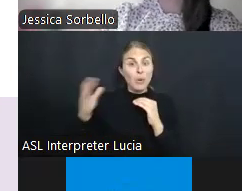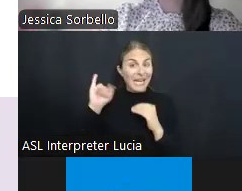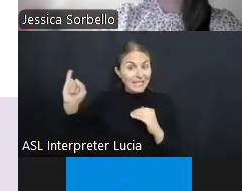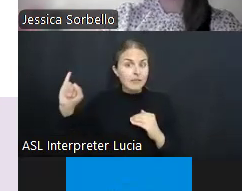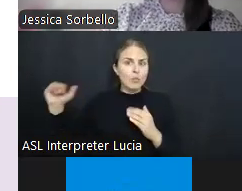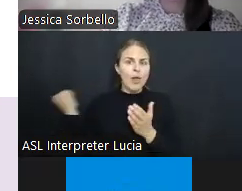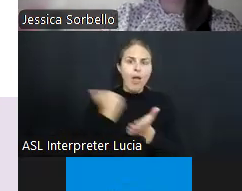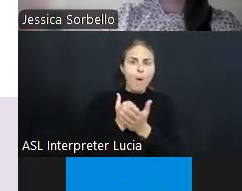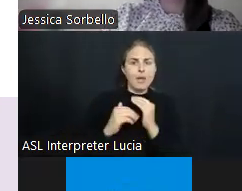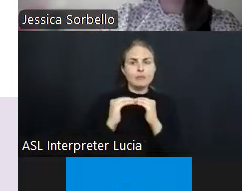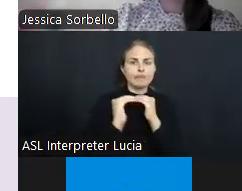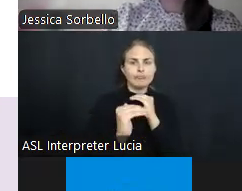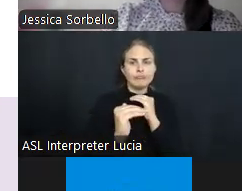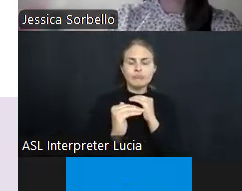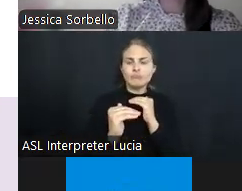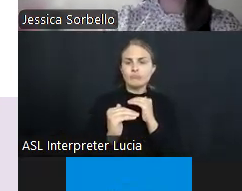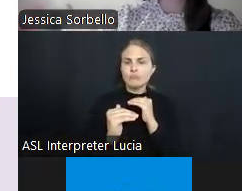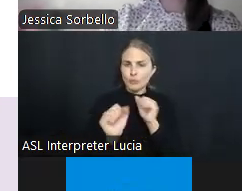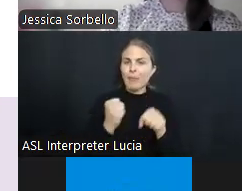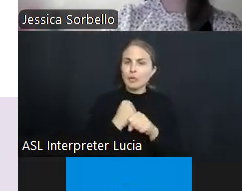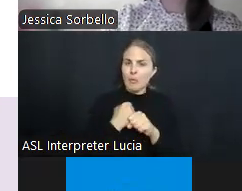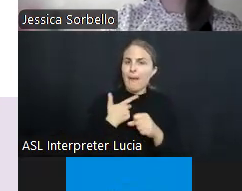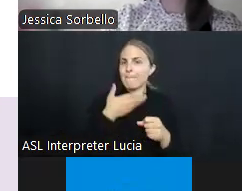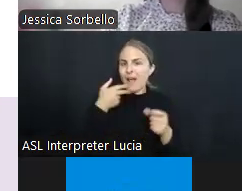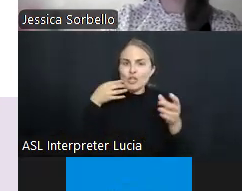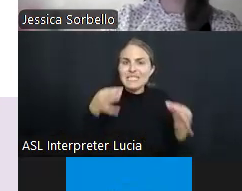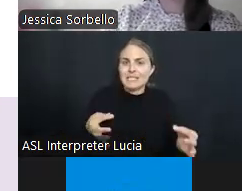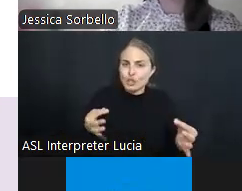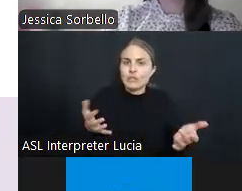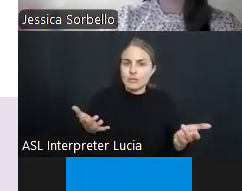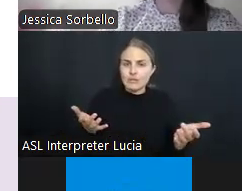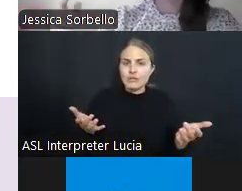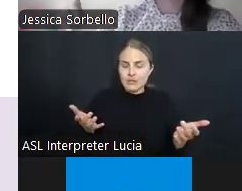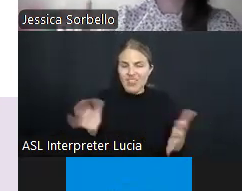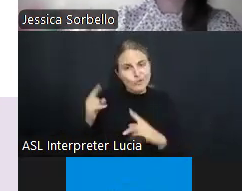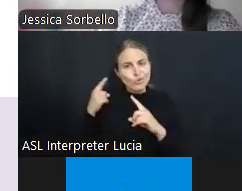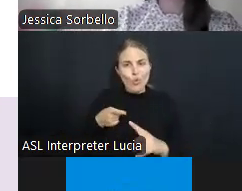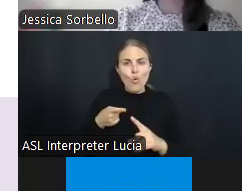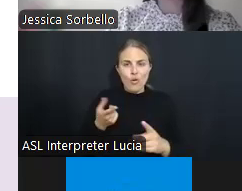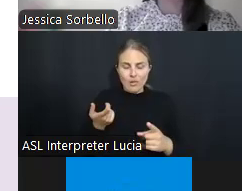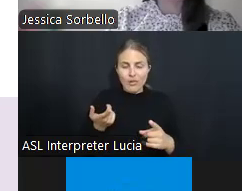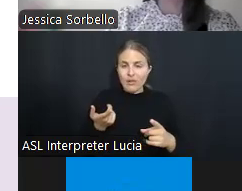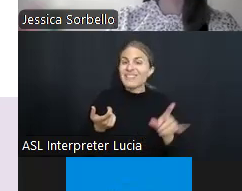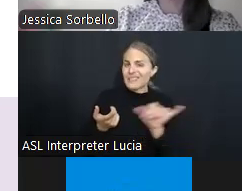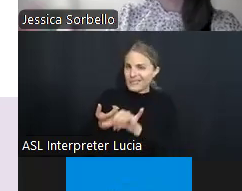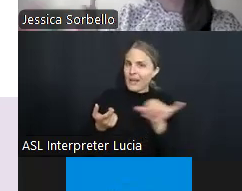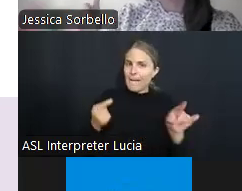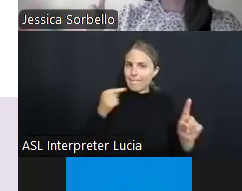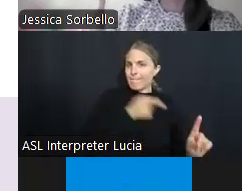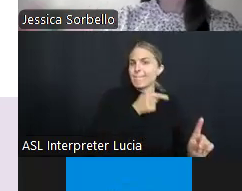about what they want to eat and what level of exercise they want to engage in and whether or not they